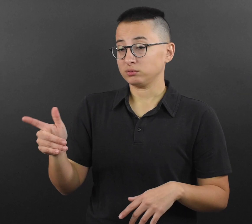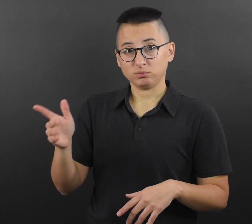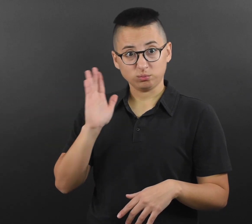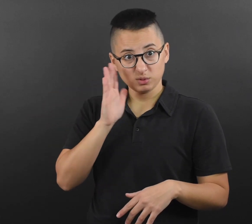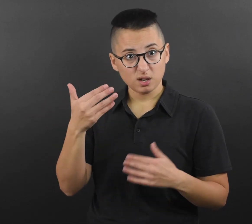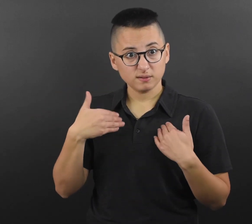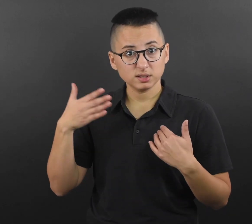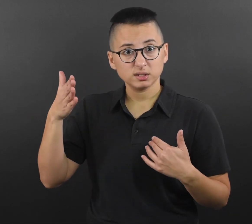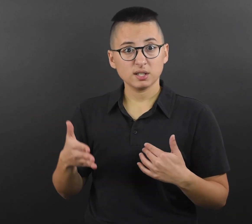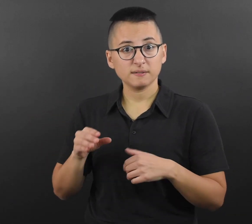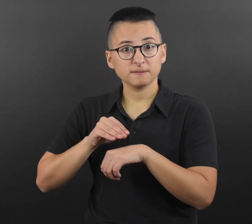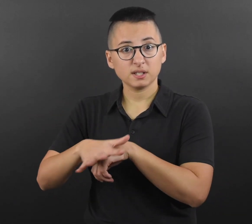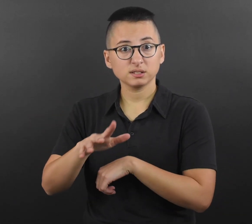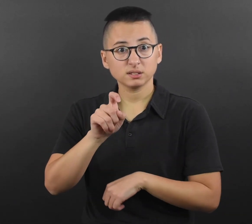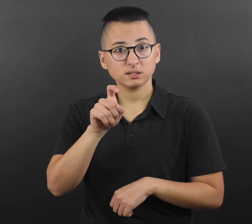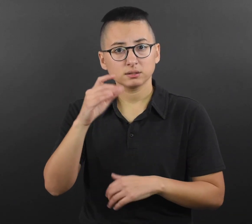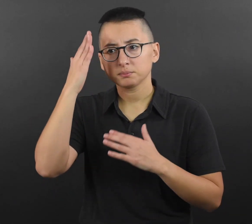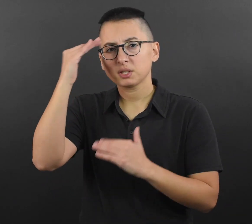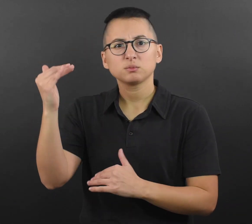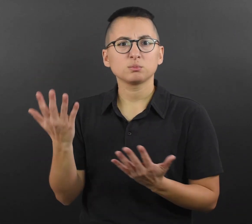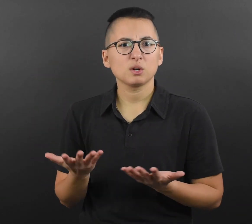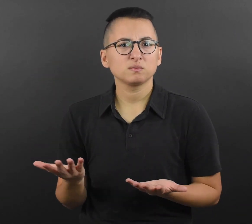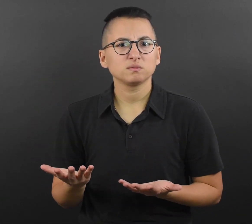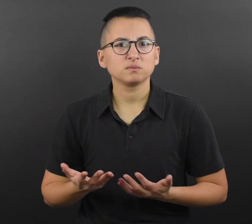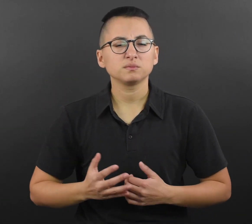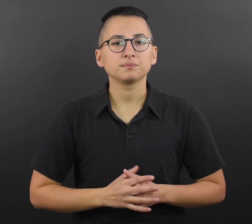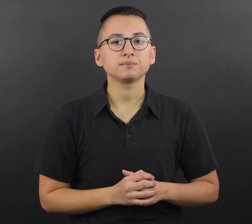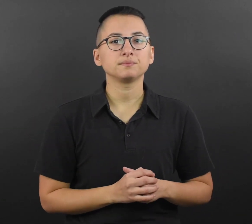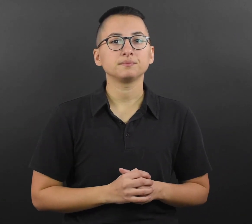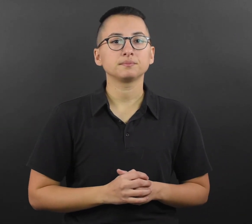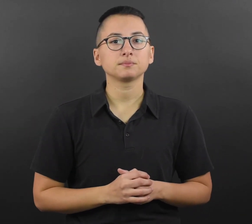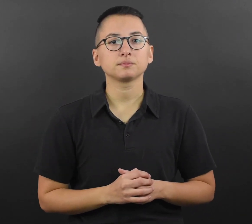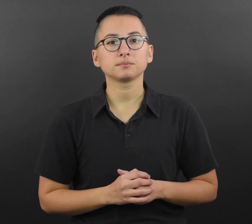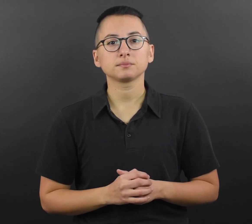Will my child have side effects? What can I expect?